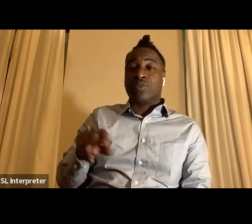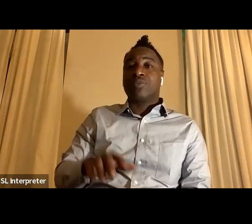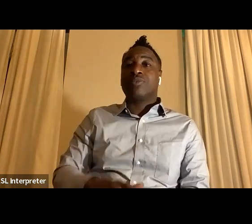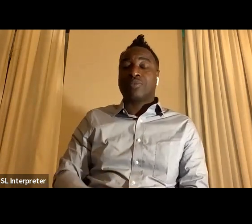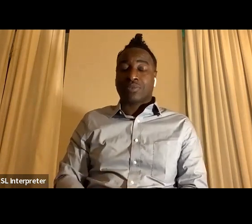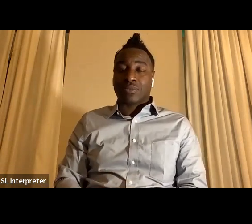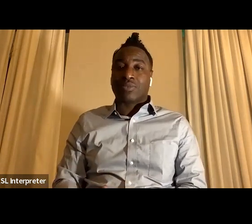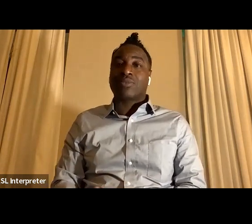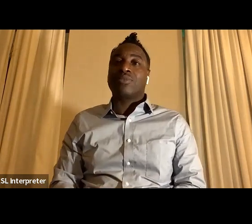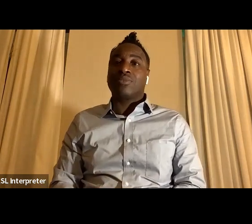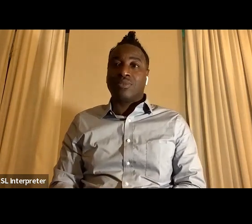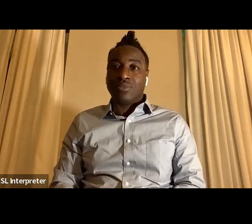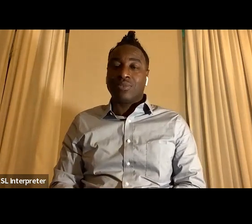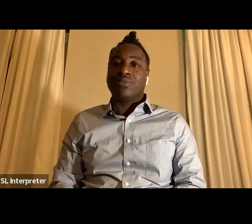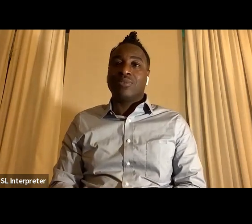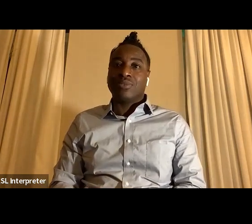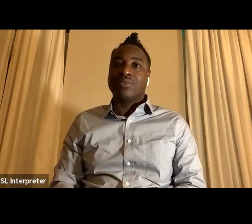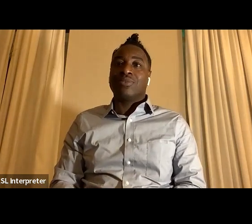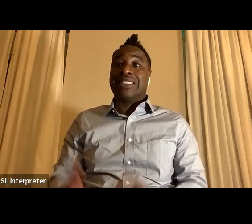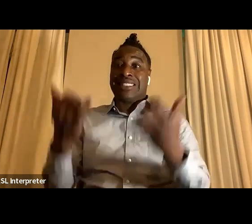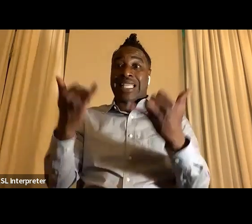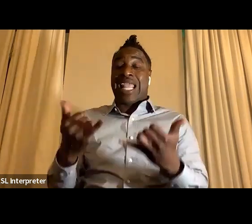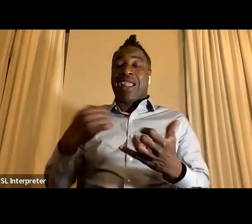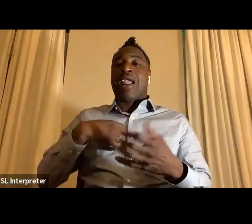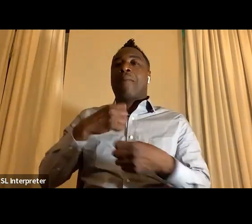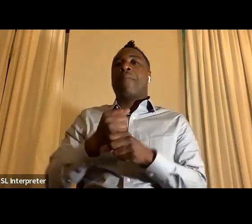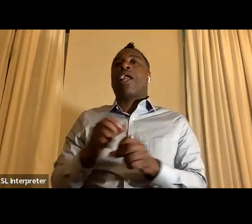and I've just been making more work. That's that's true to myself.